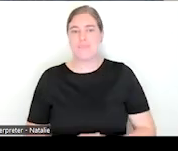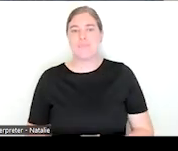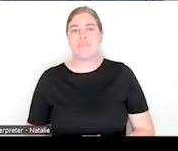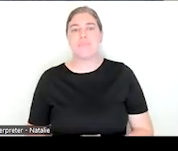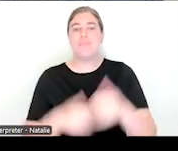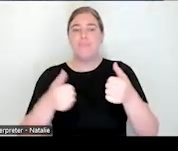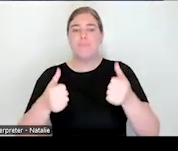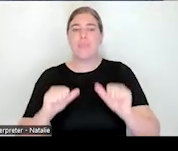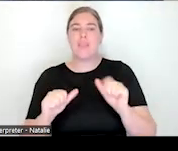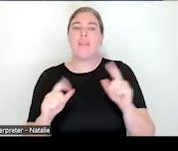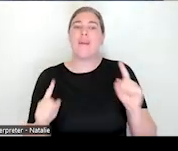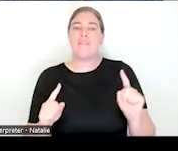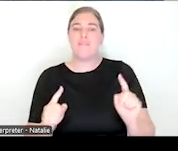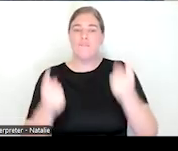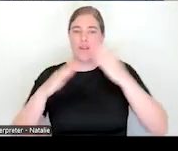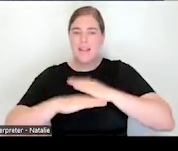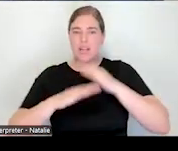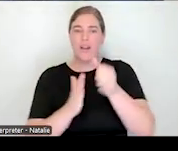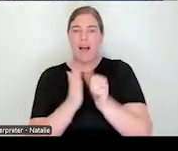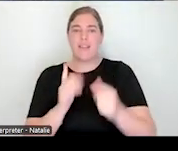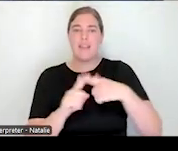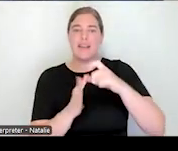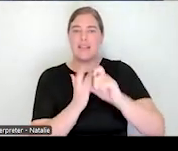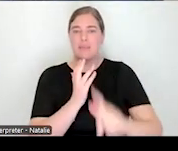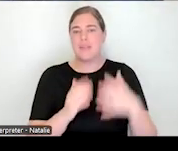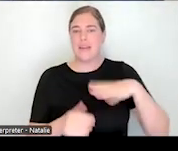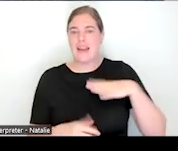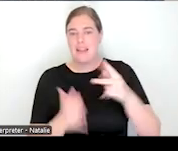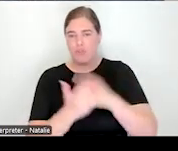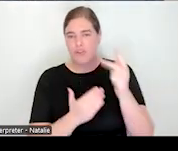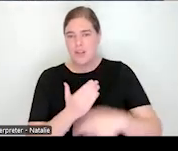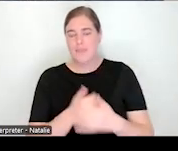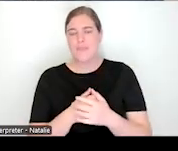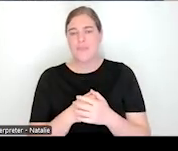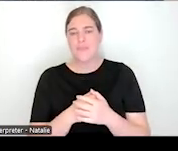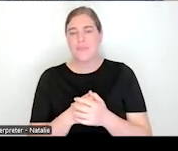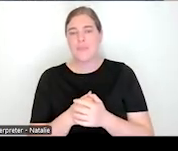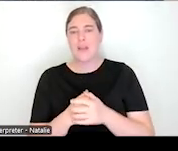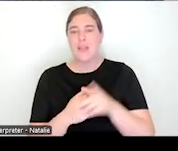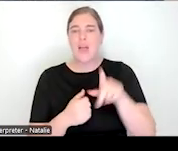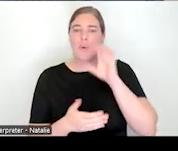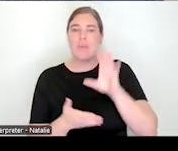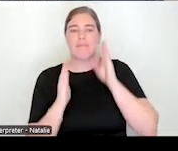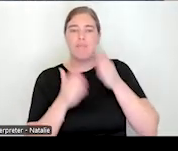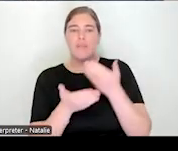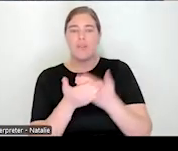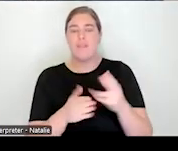needs and projects, this will be again funding to First Nations Board at Creative Australia,